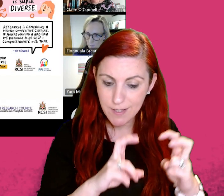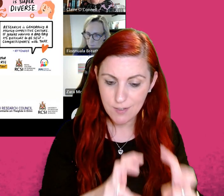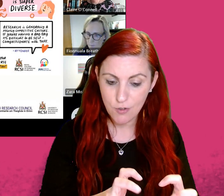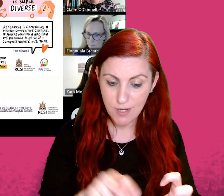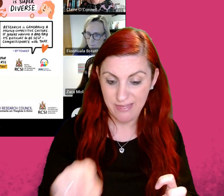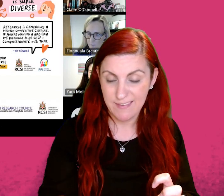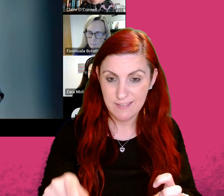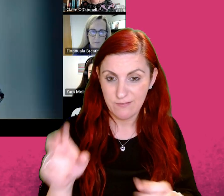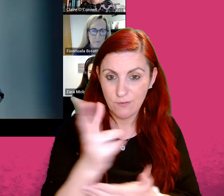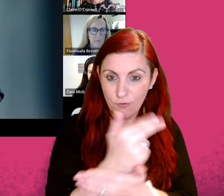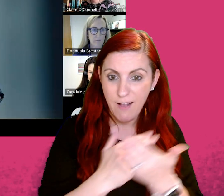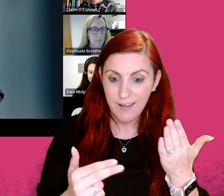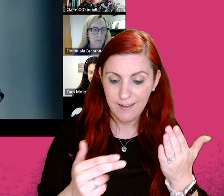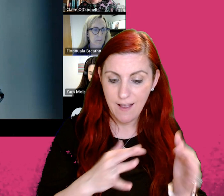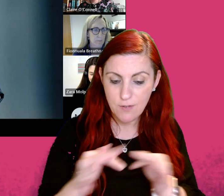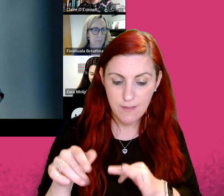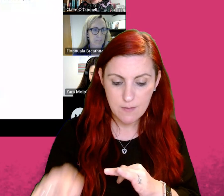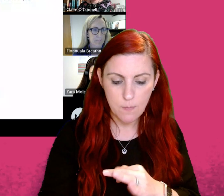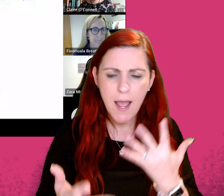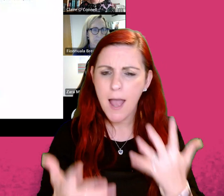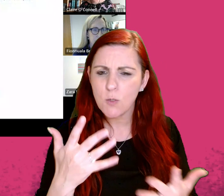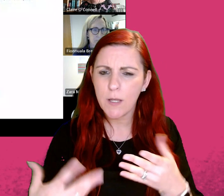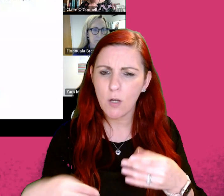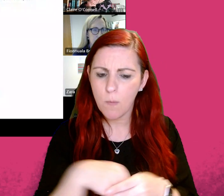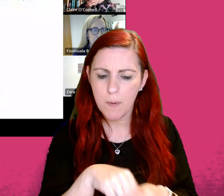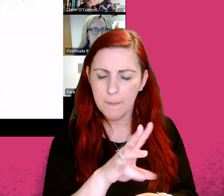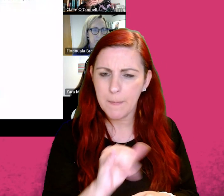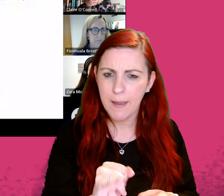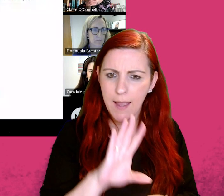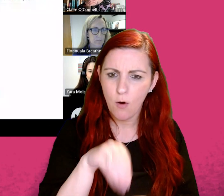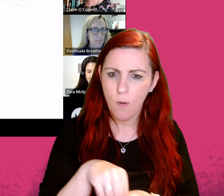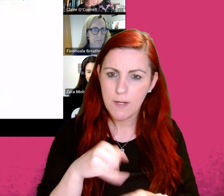how do we incorporate PPI into our research so you'll often see this presented as a research